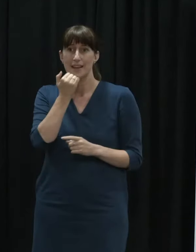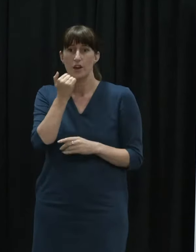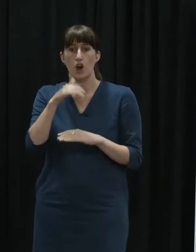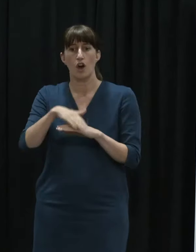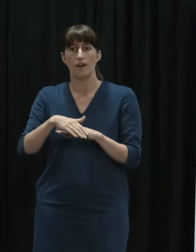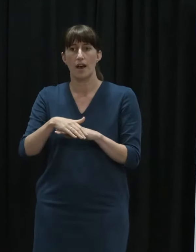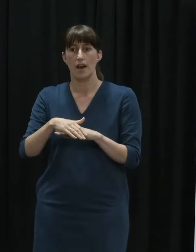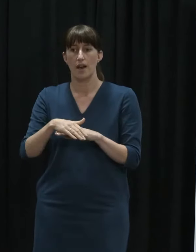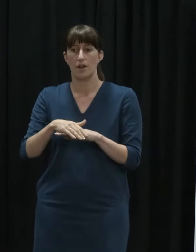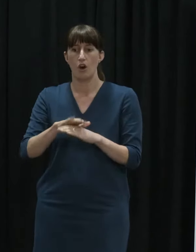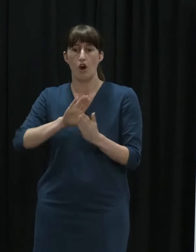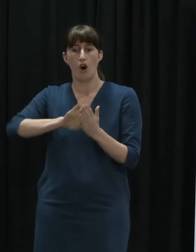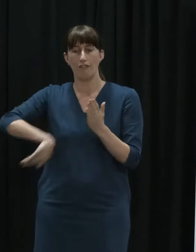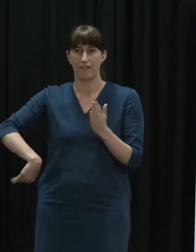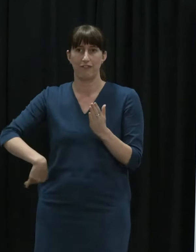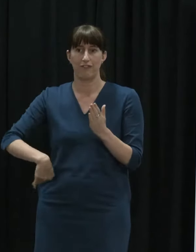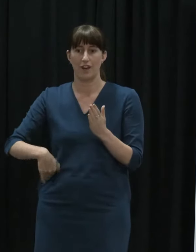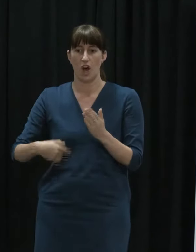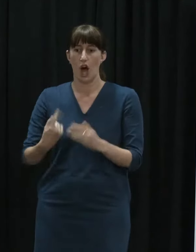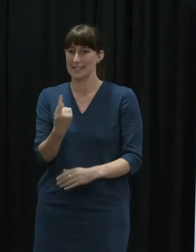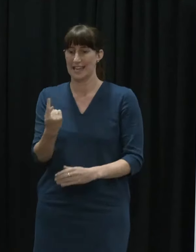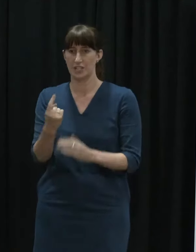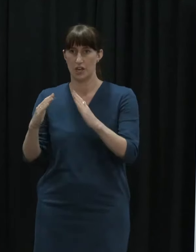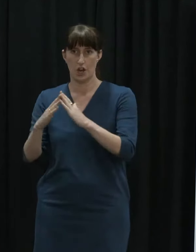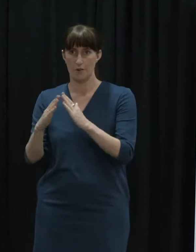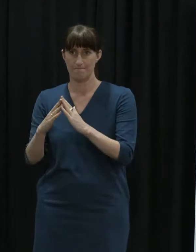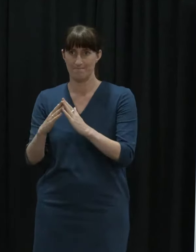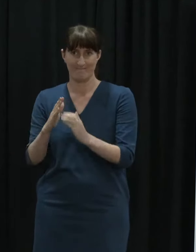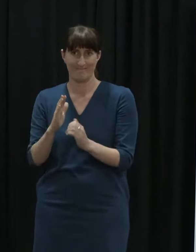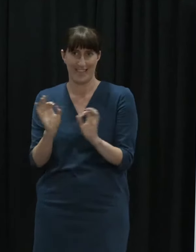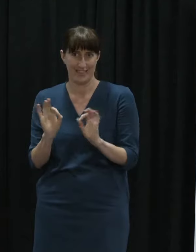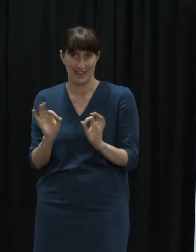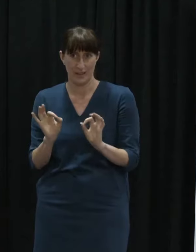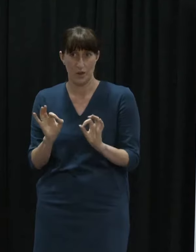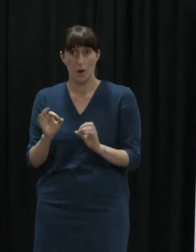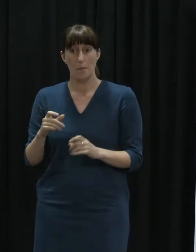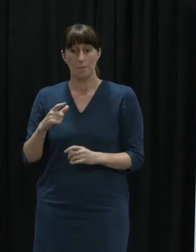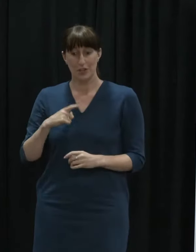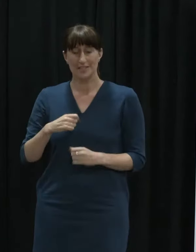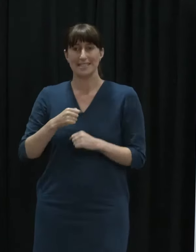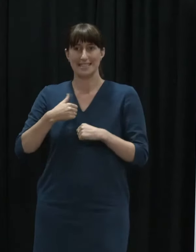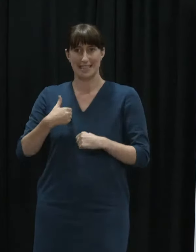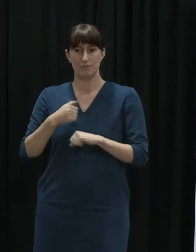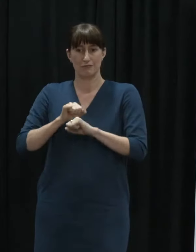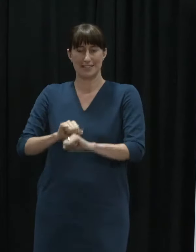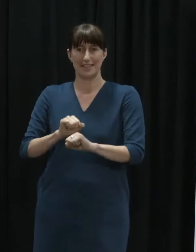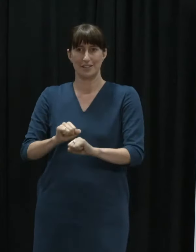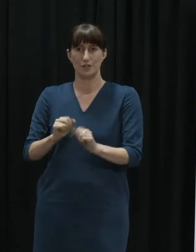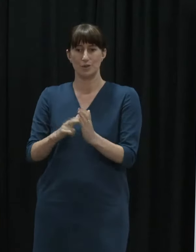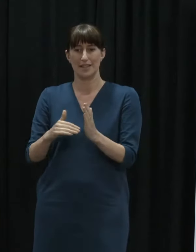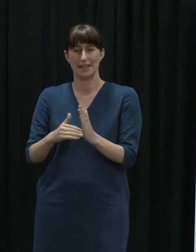date that self-isolation requirements will be removed. You can see in the world why that it is.